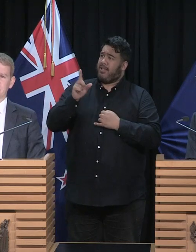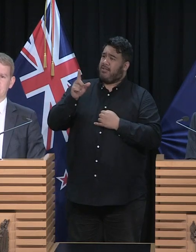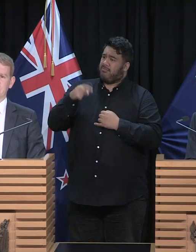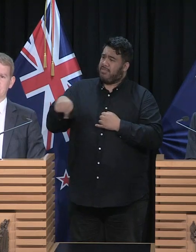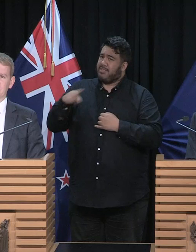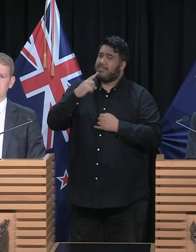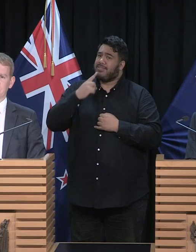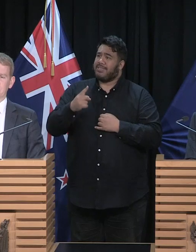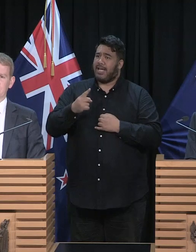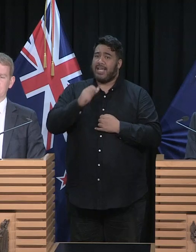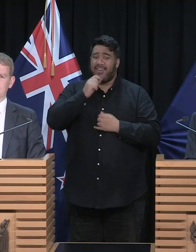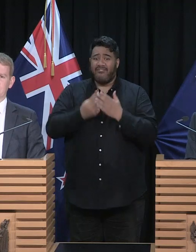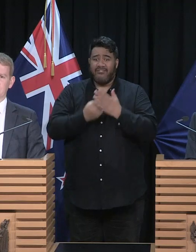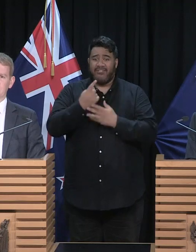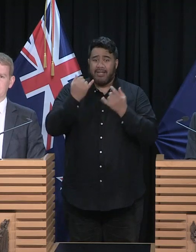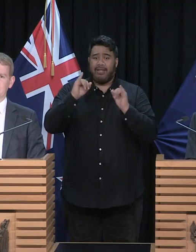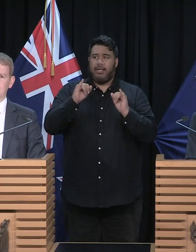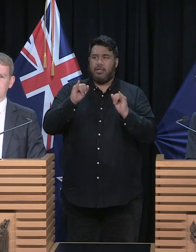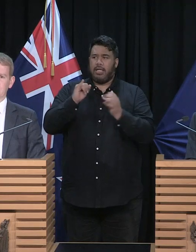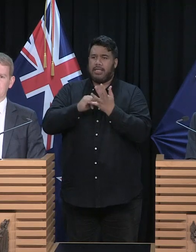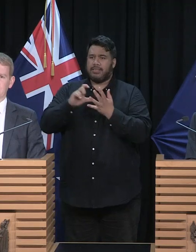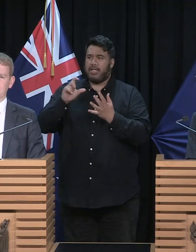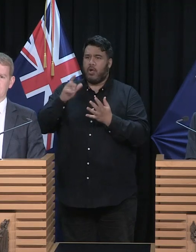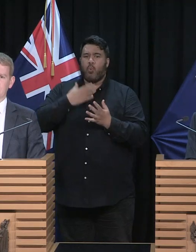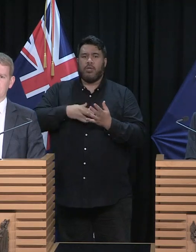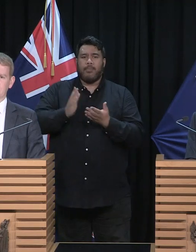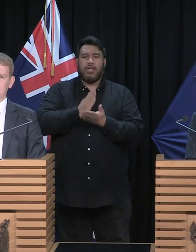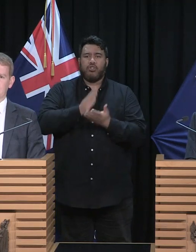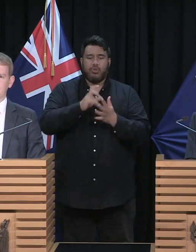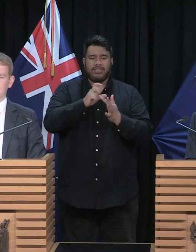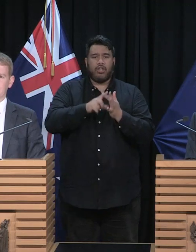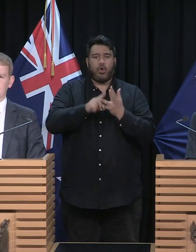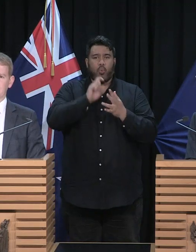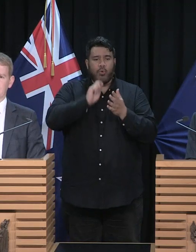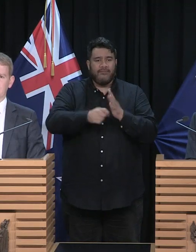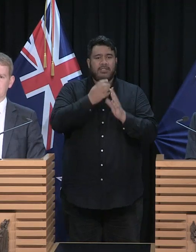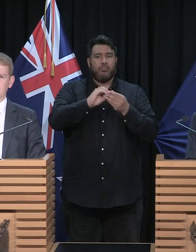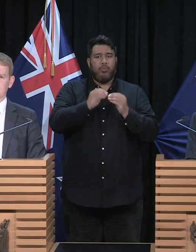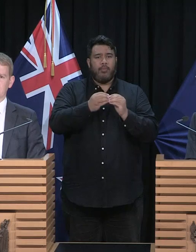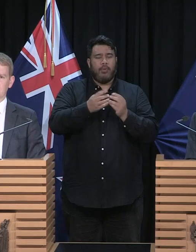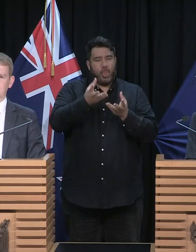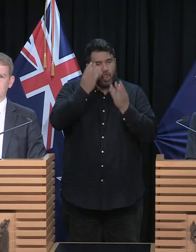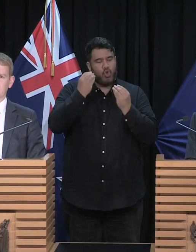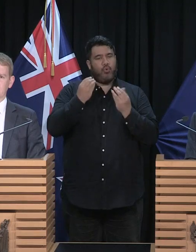Services Commission. The State Services Commission says, when errors